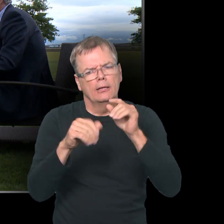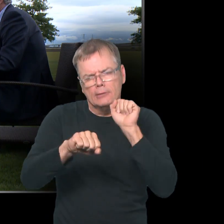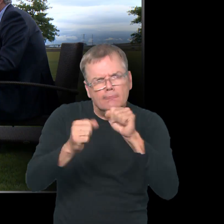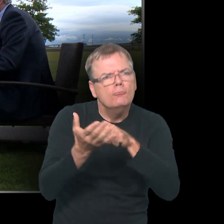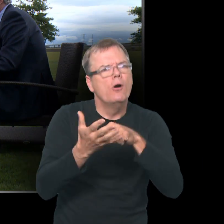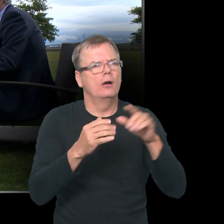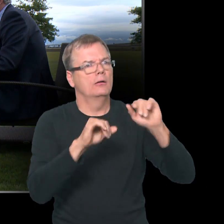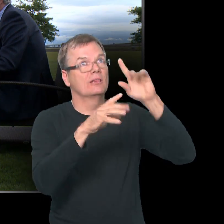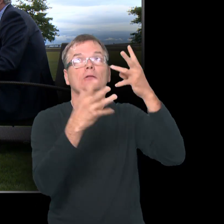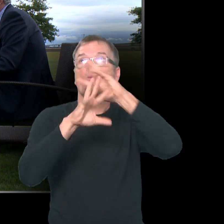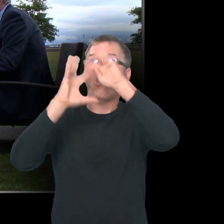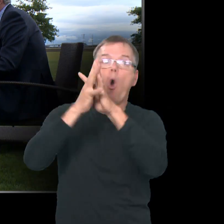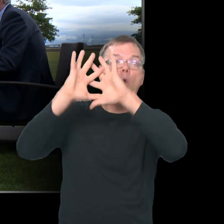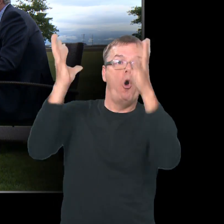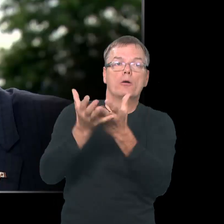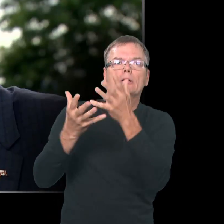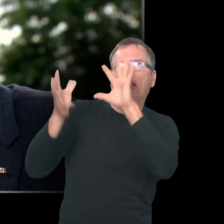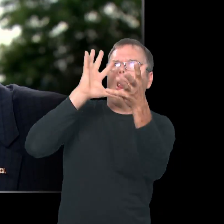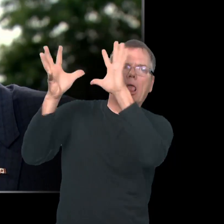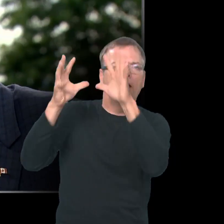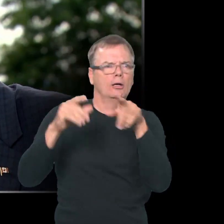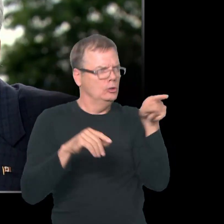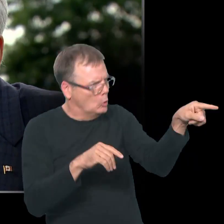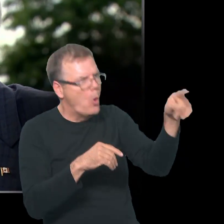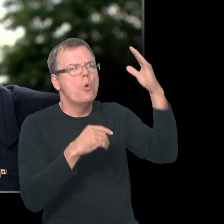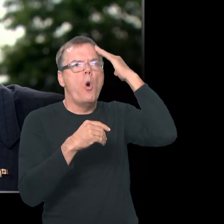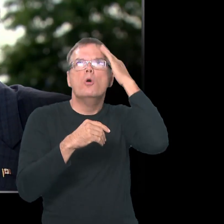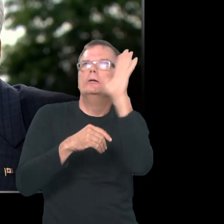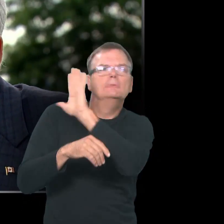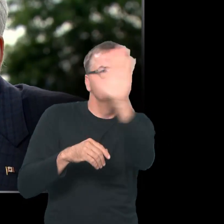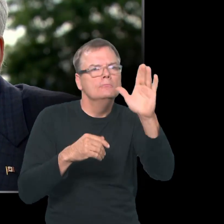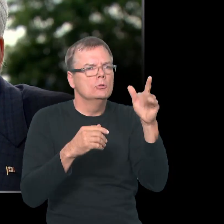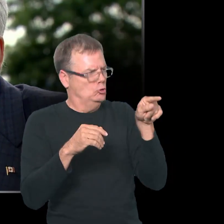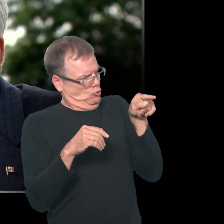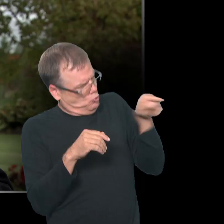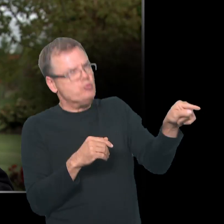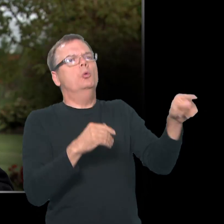How convinced are you, given the uncertain economic climate,